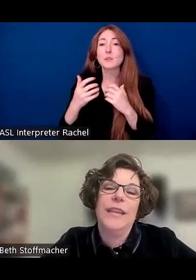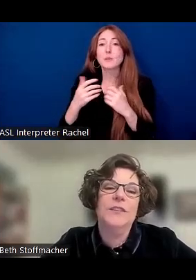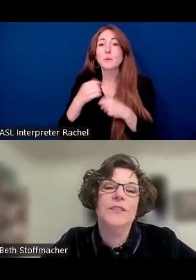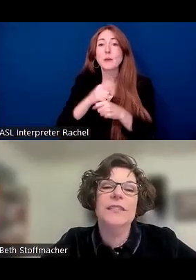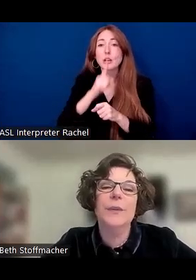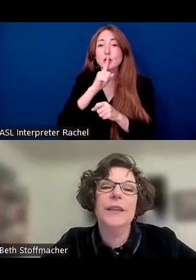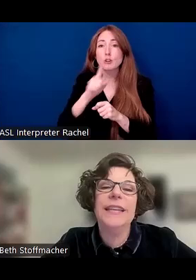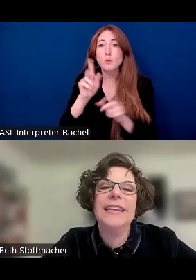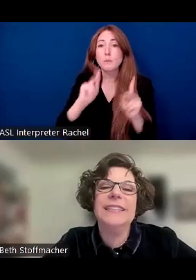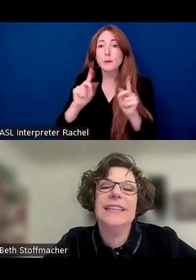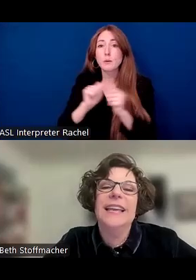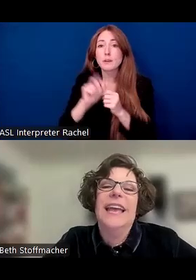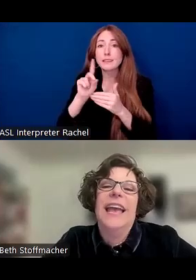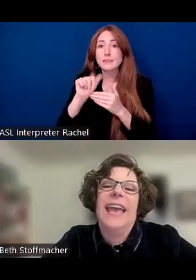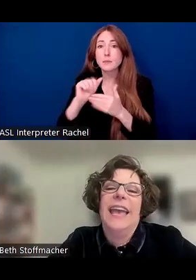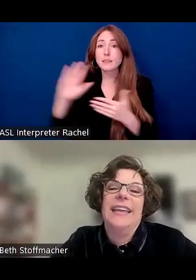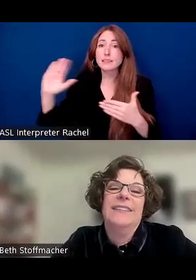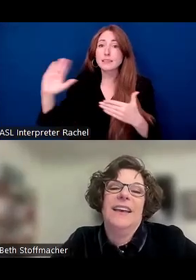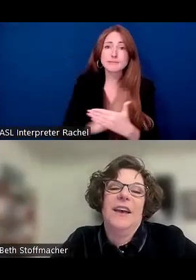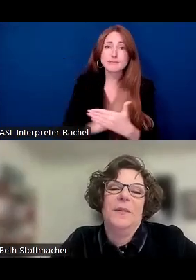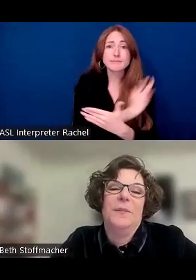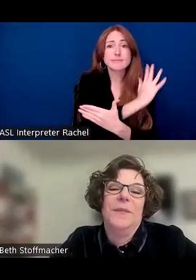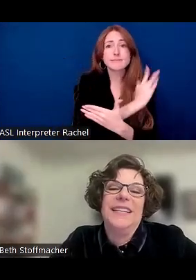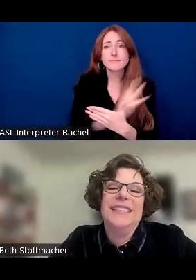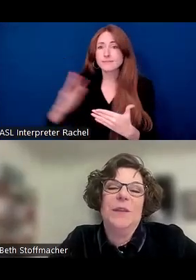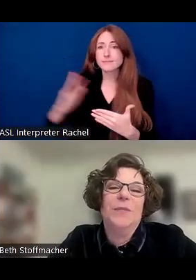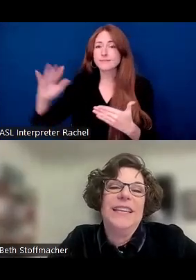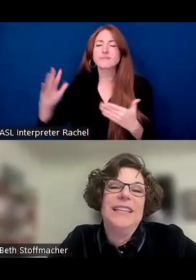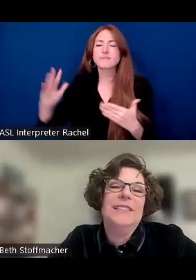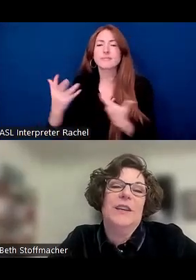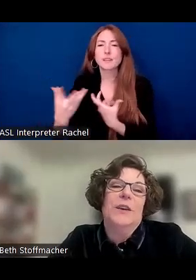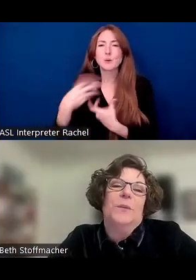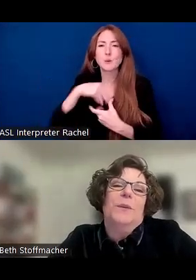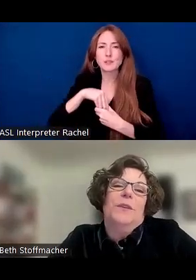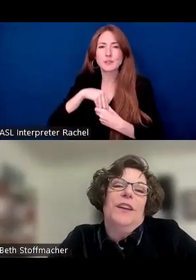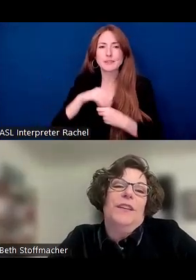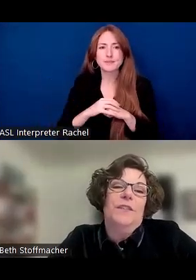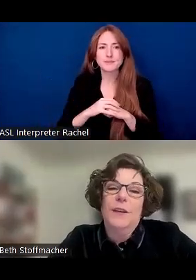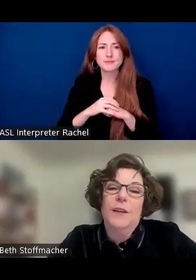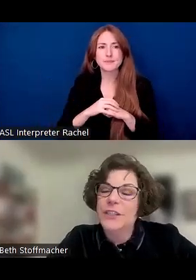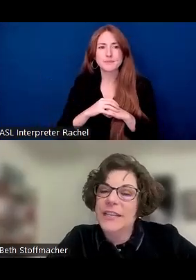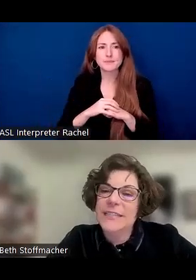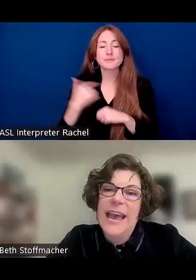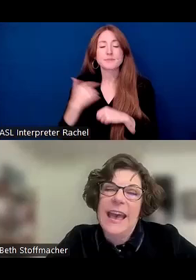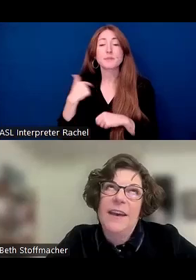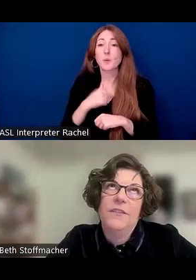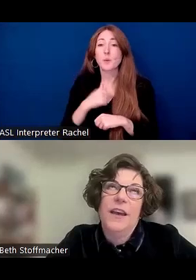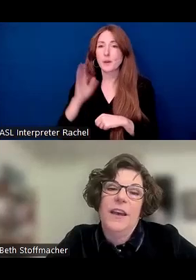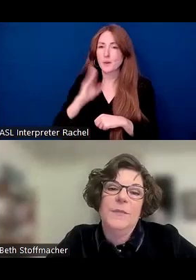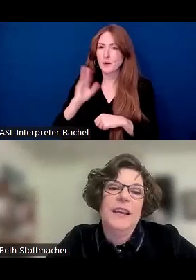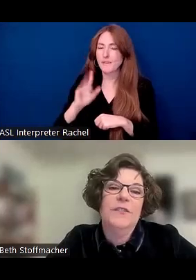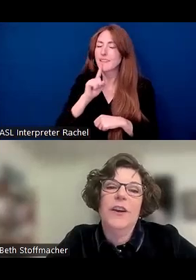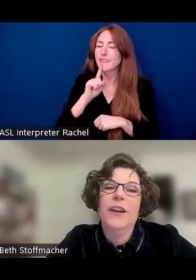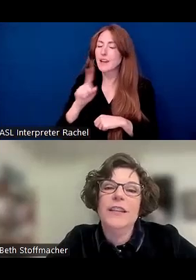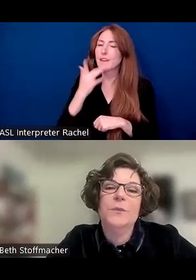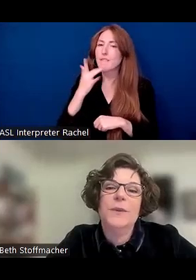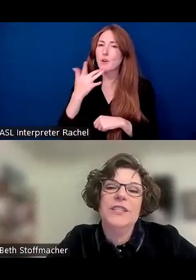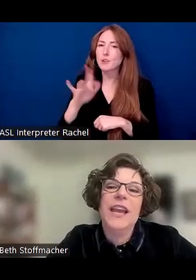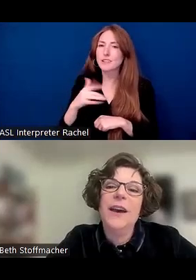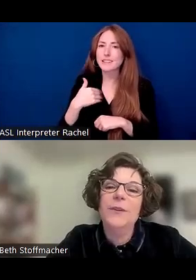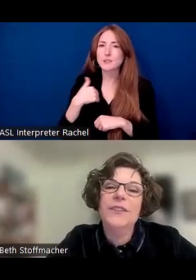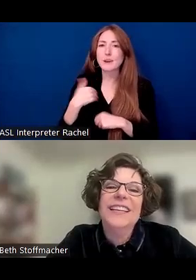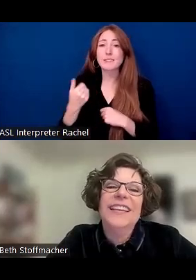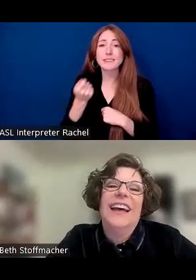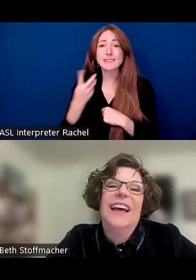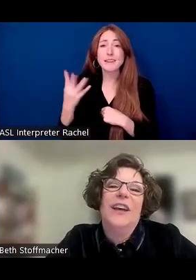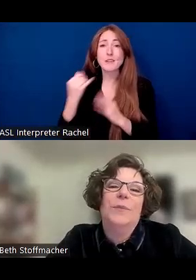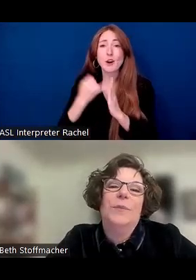of disabilities. And next slide, please. We were very fortunate to have several artists reach out,